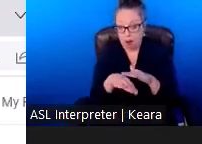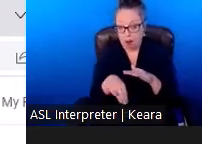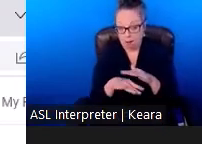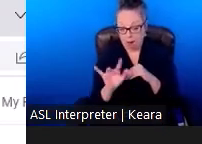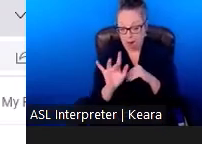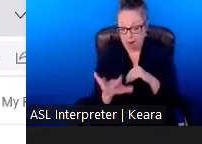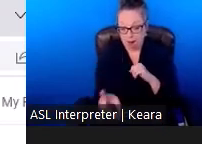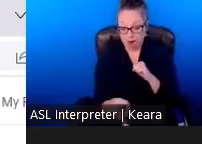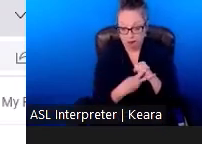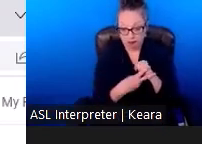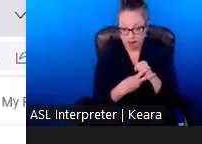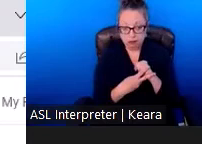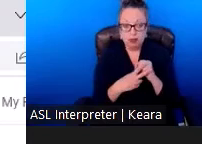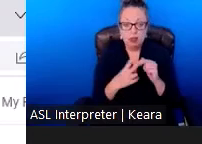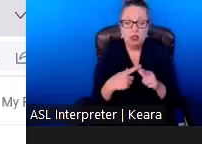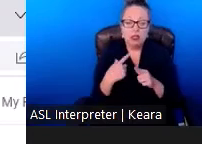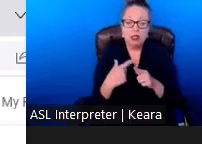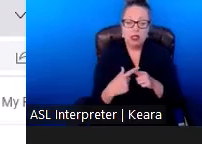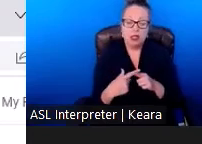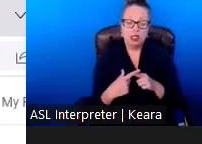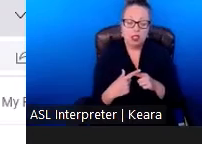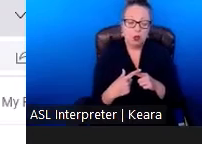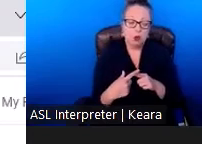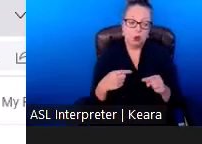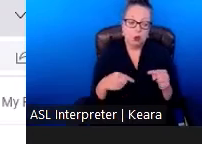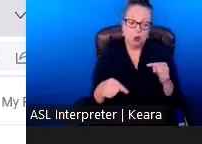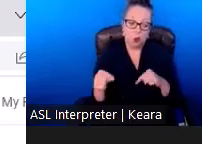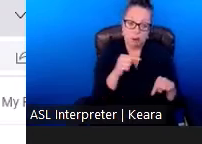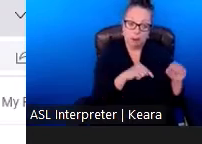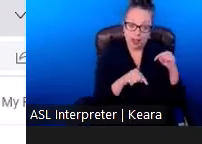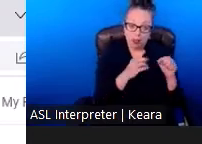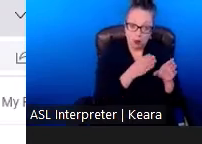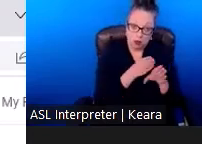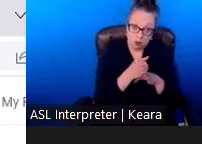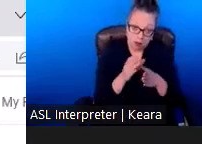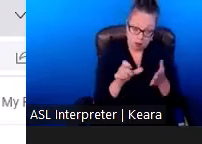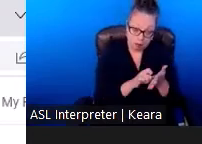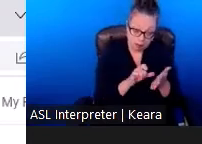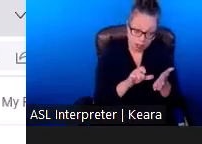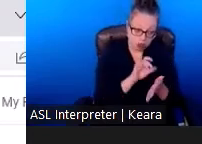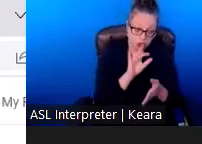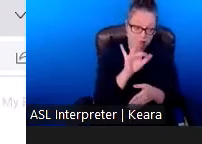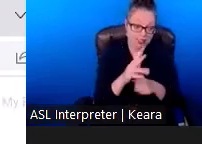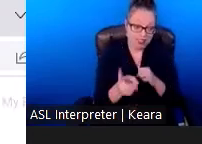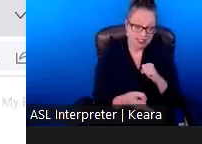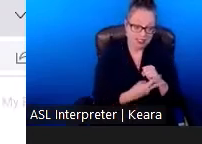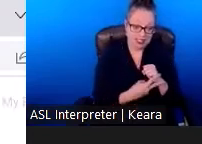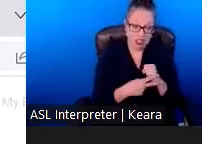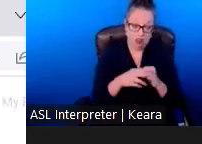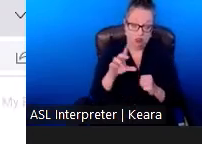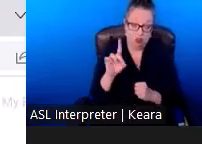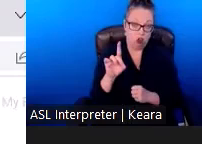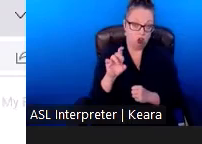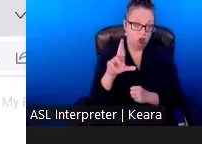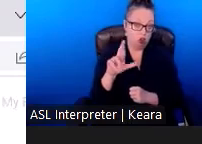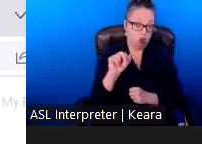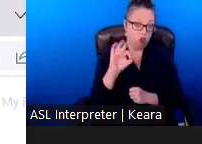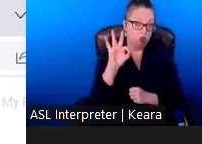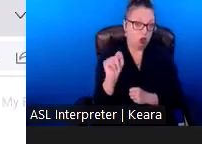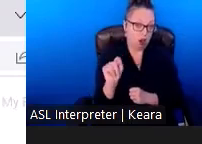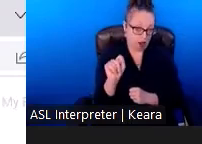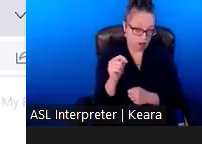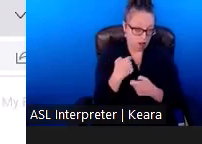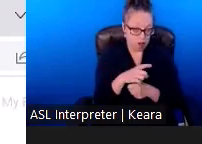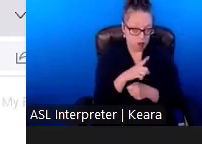Finally, you’ll want to click the Save Draft button to update the information displayed